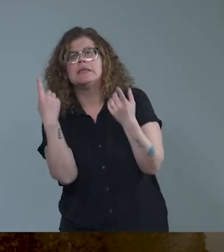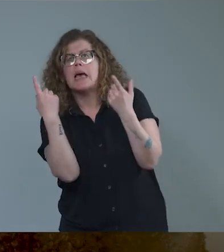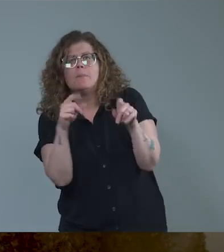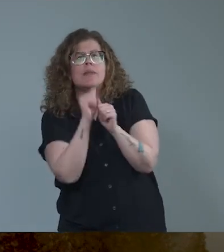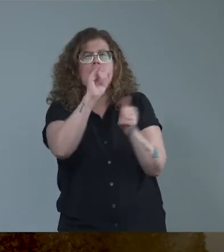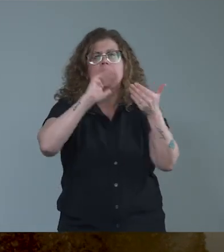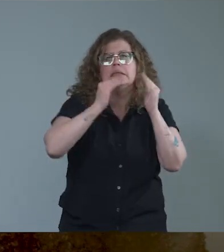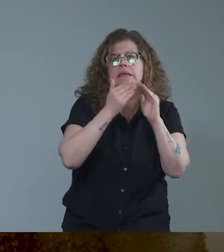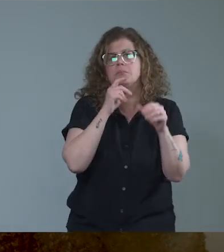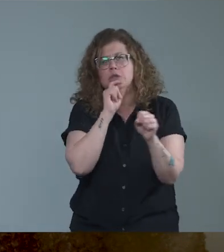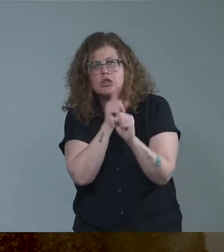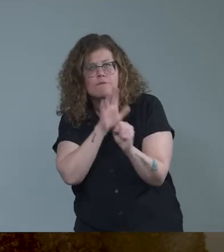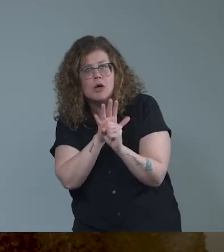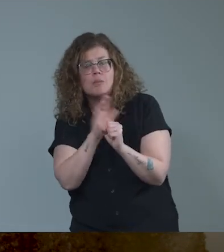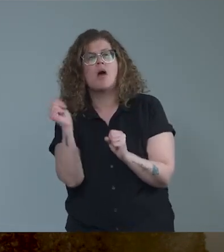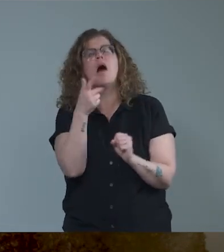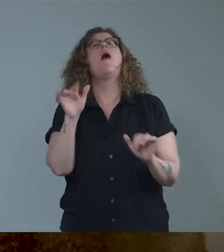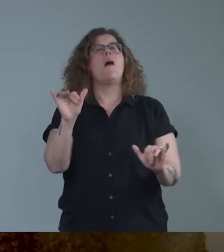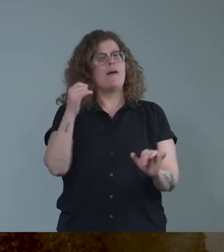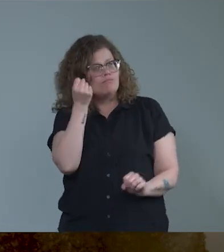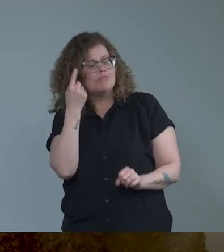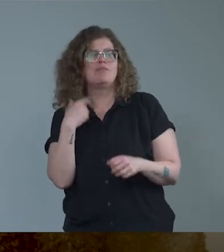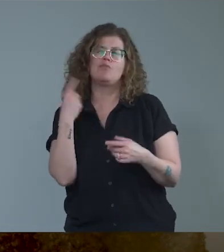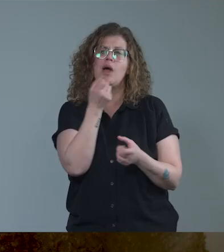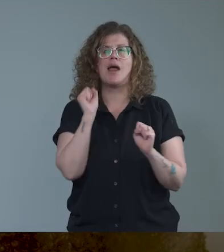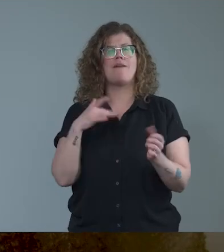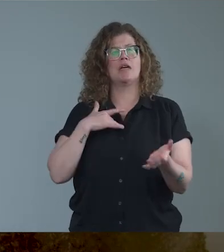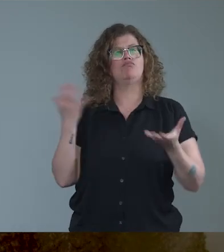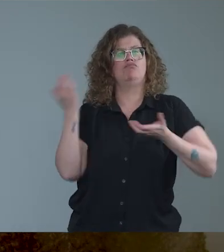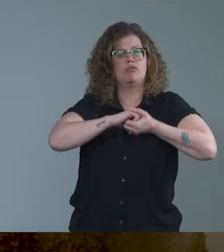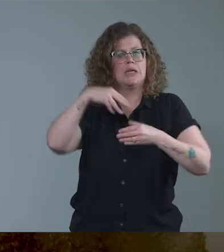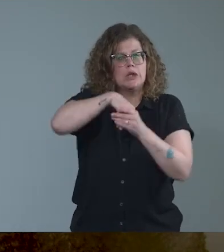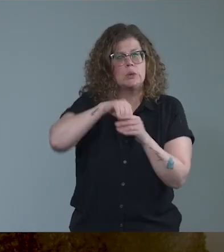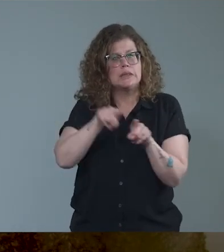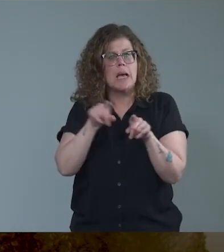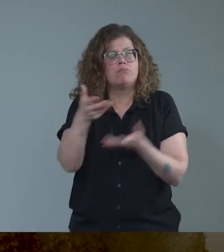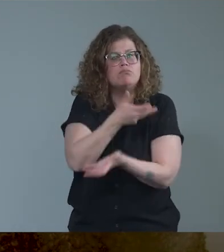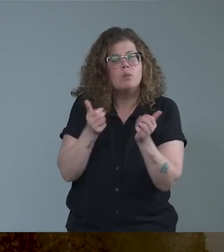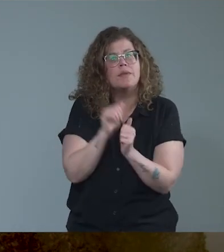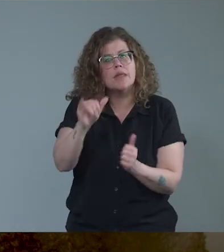so everyone's on the same page because you never know, like who, the application goes in and you might not get that person